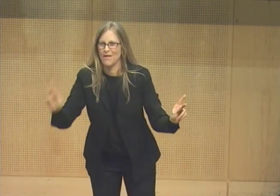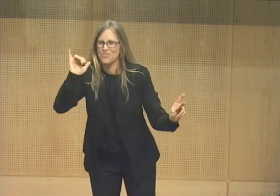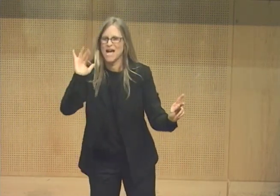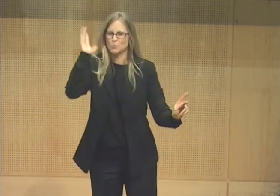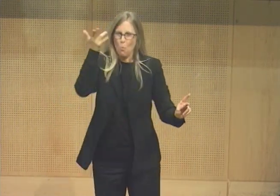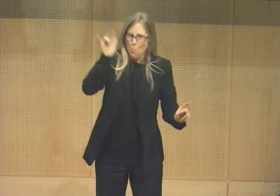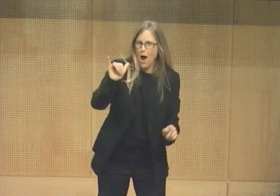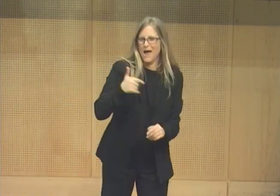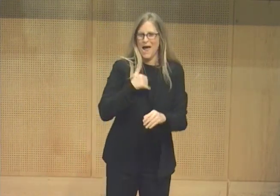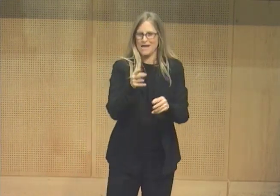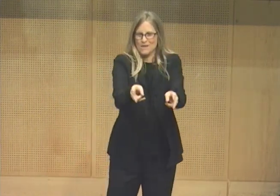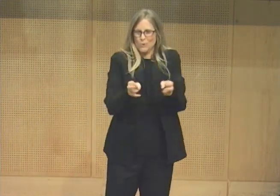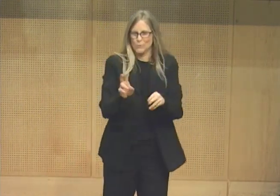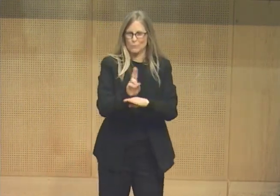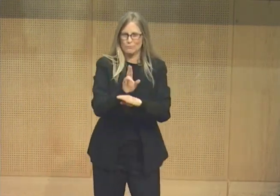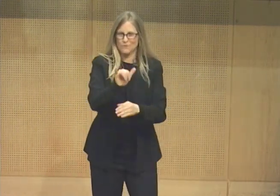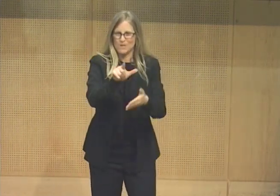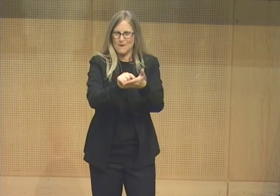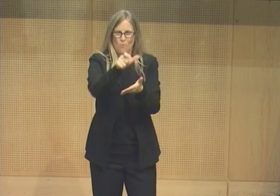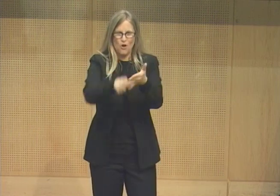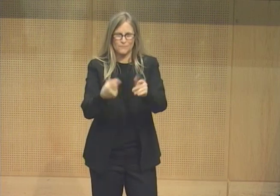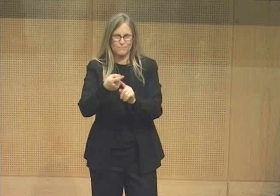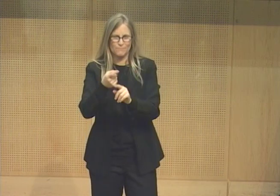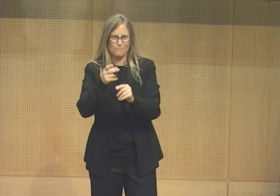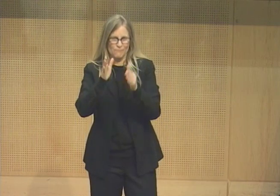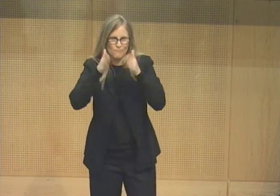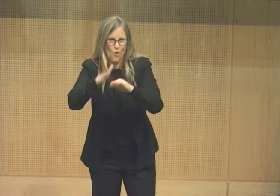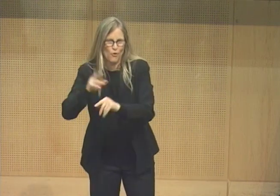That is the focus of the talk today.